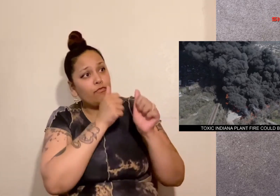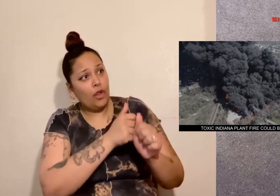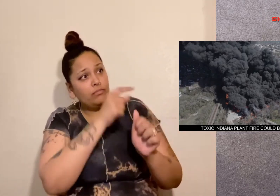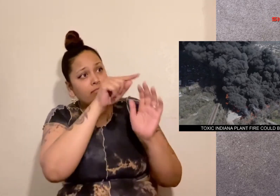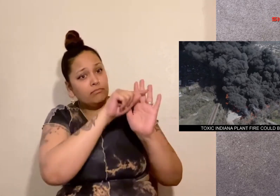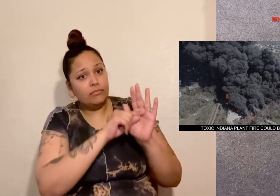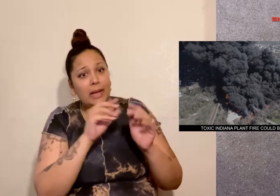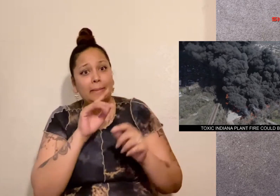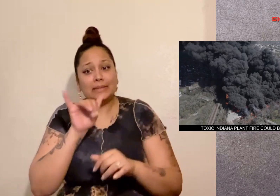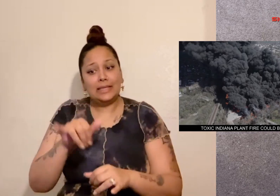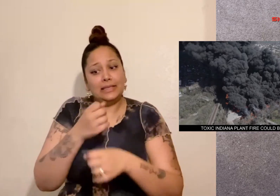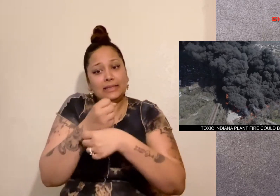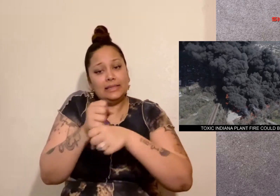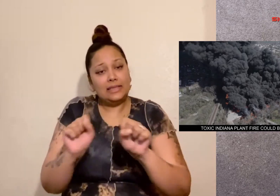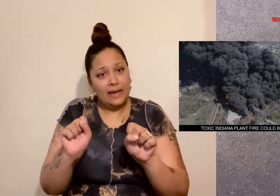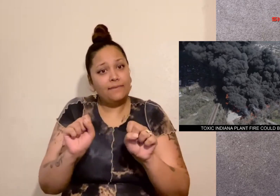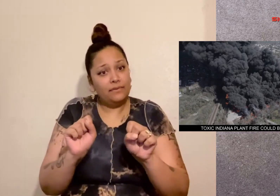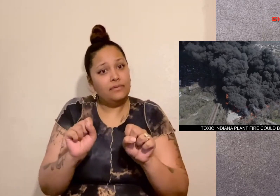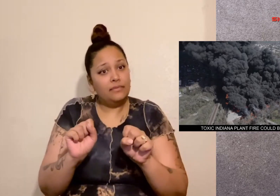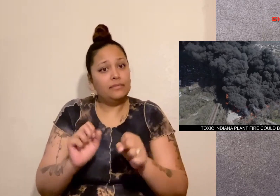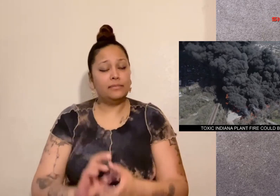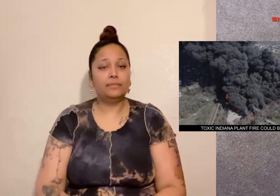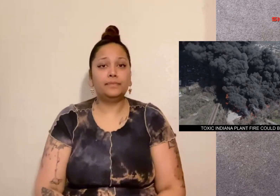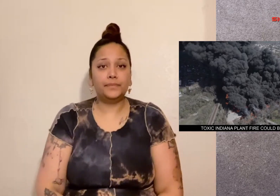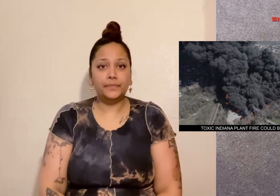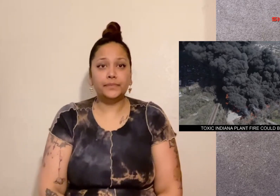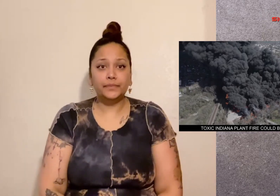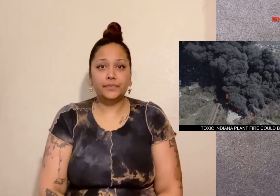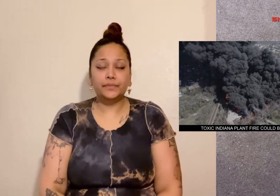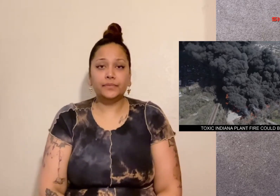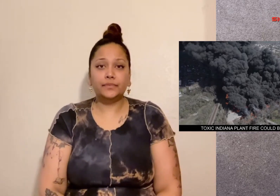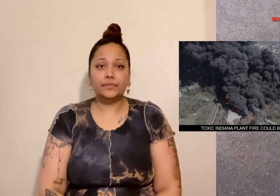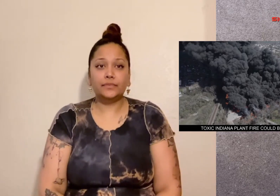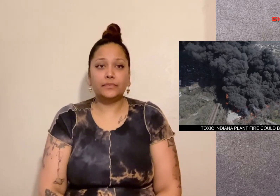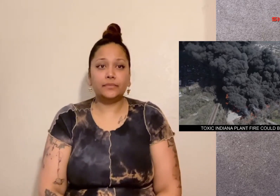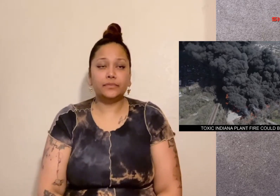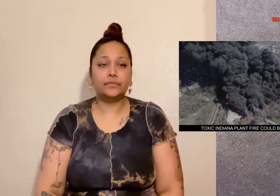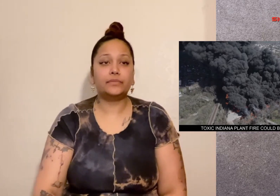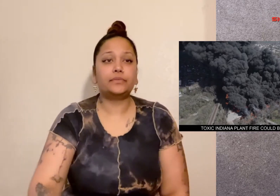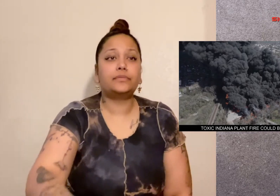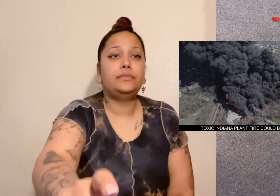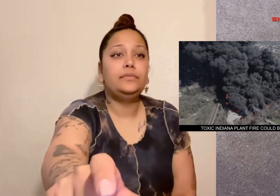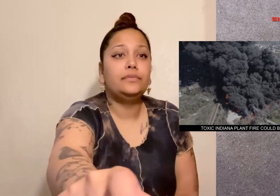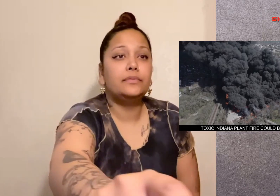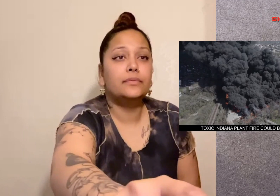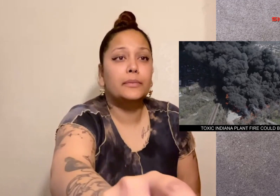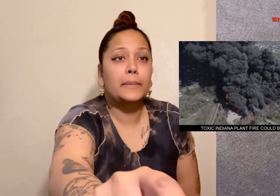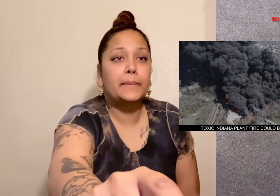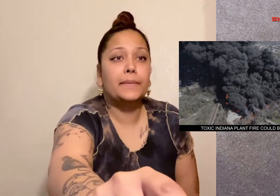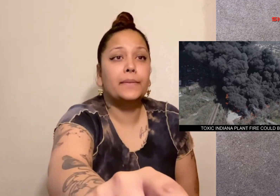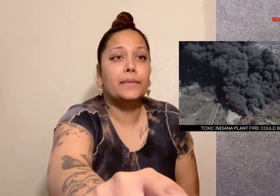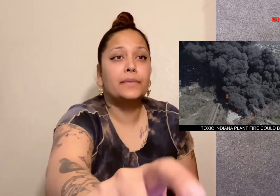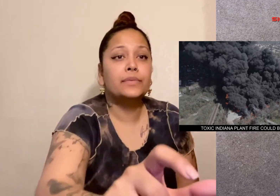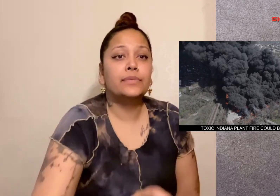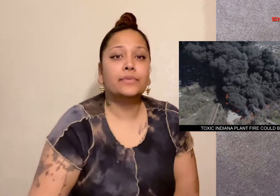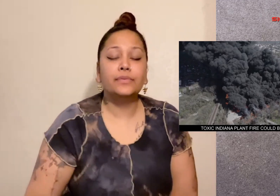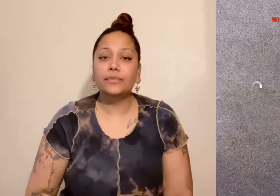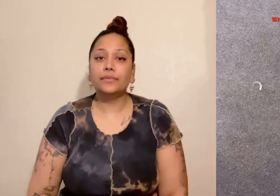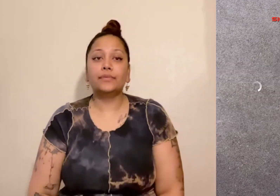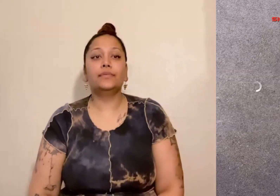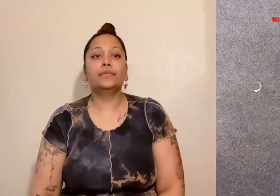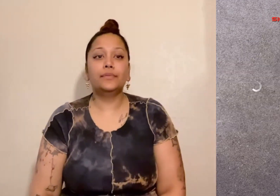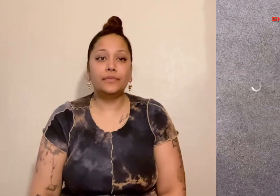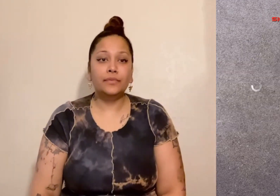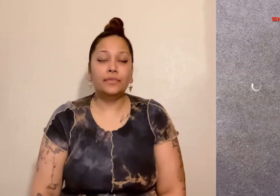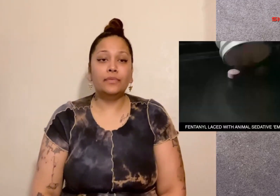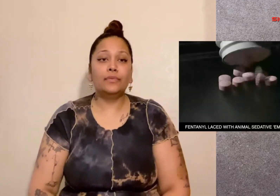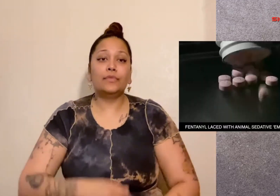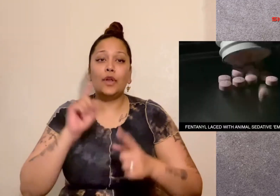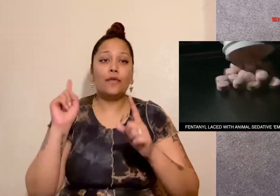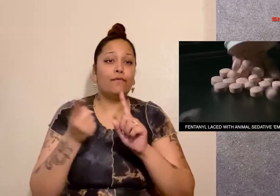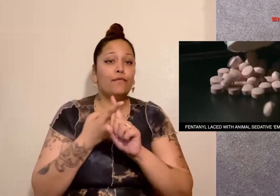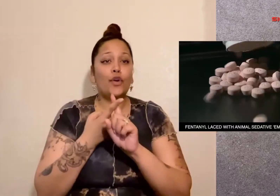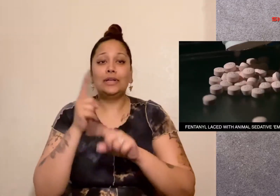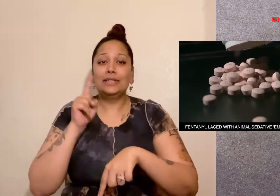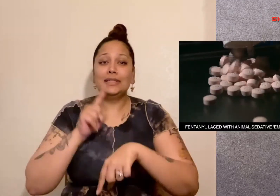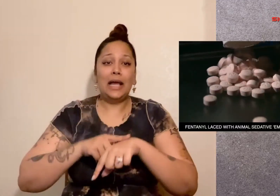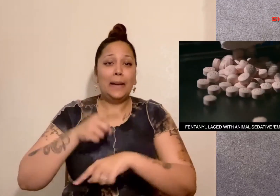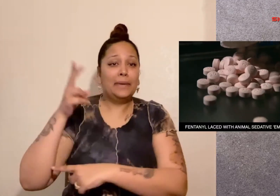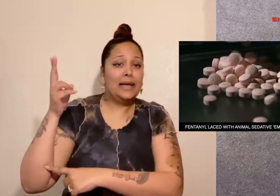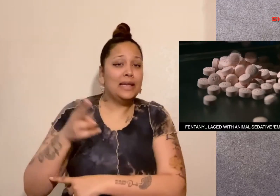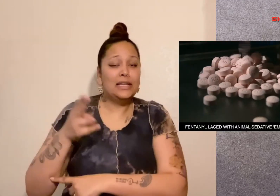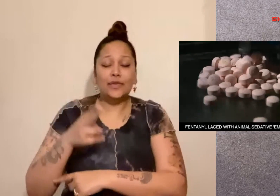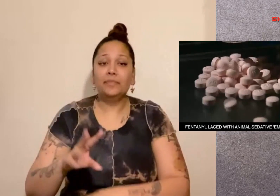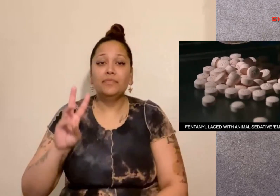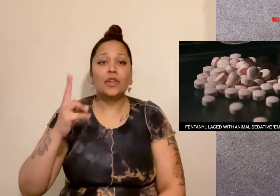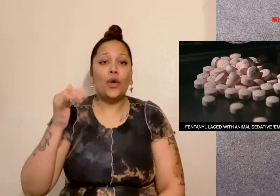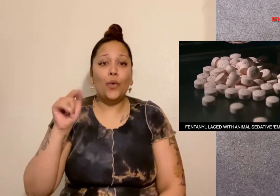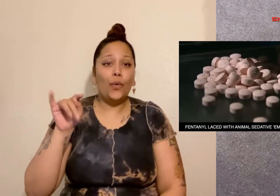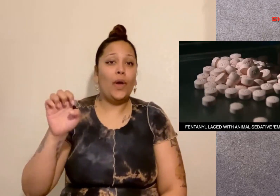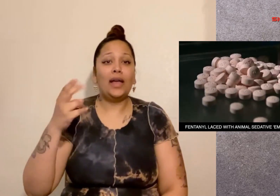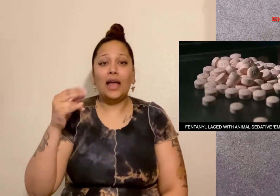instructions